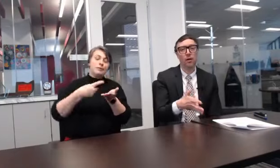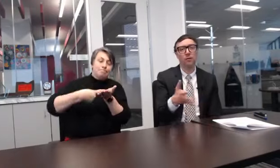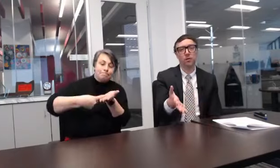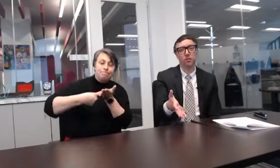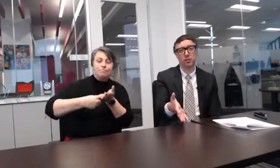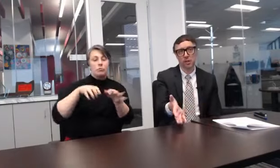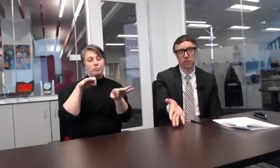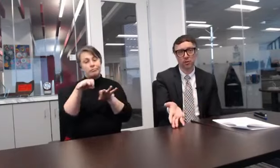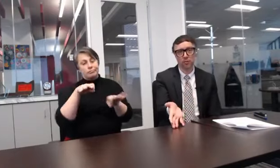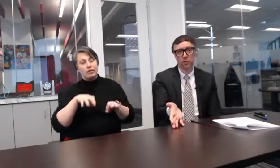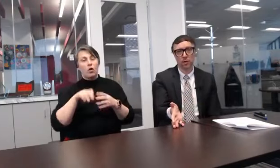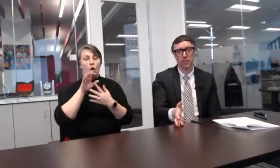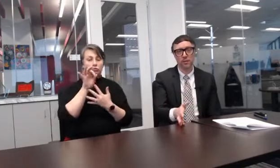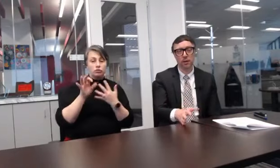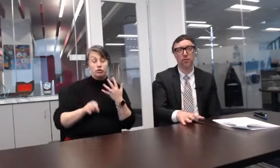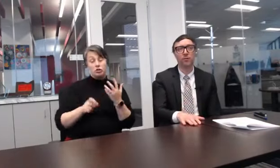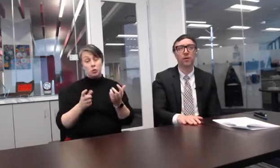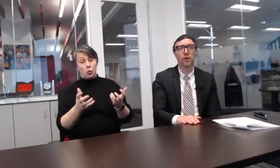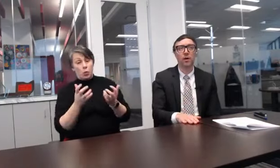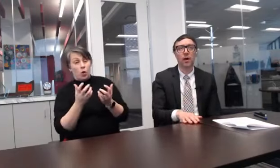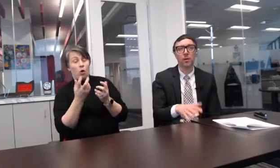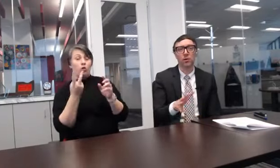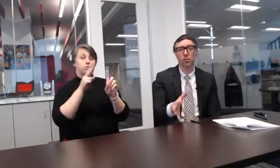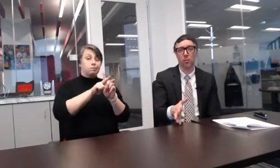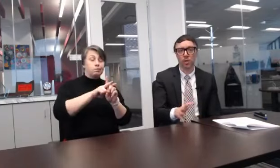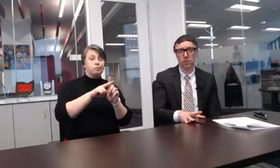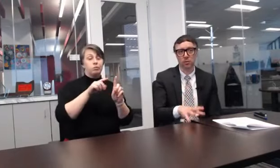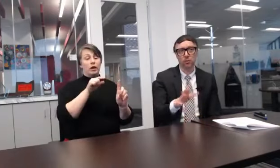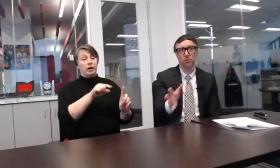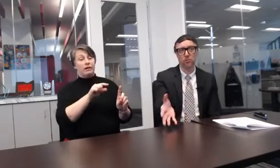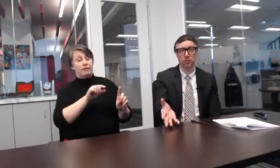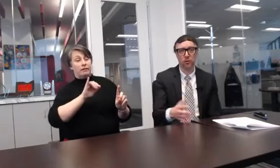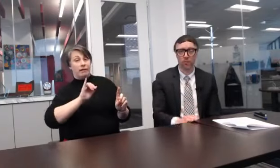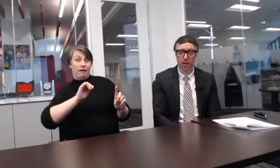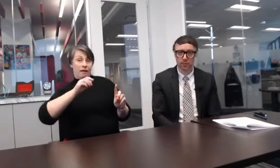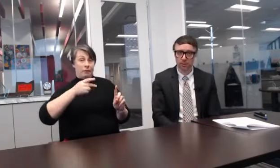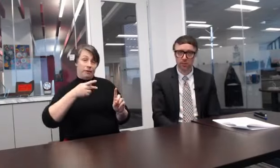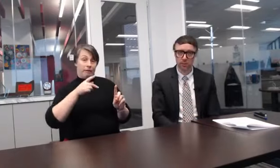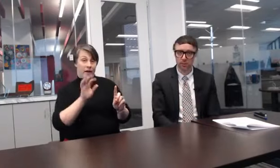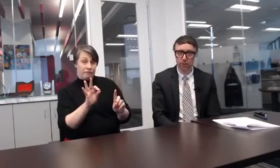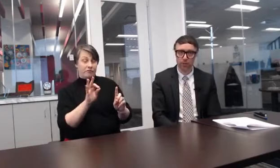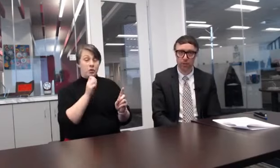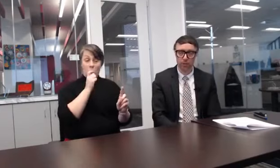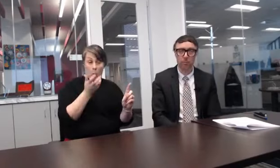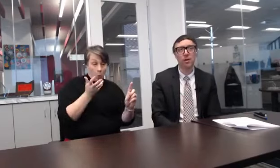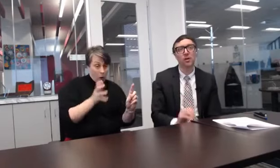If you're seeking to enroll in ICF and you don't want to, you have access to this waiver program.